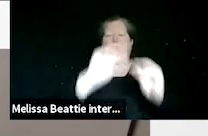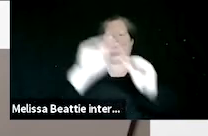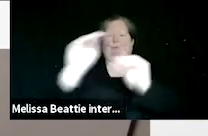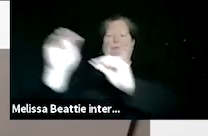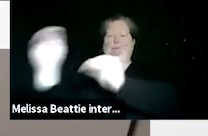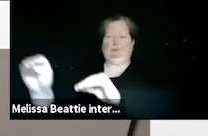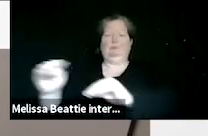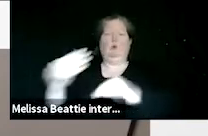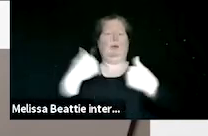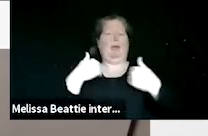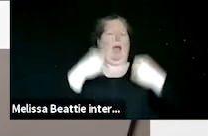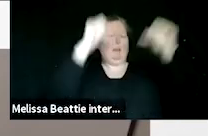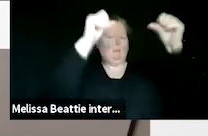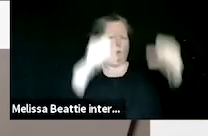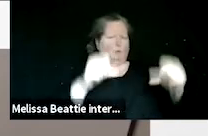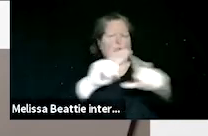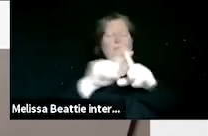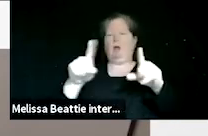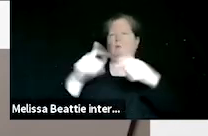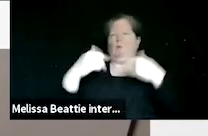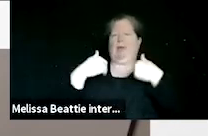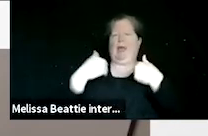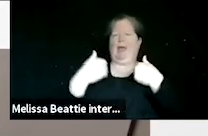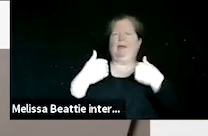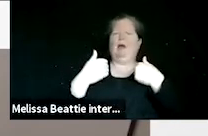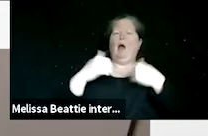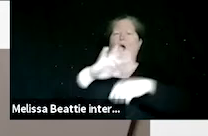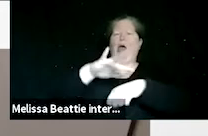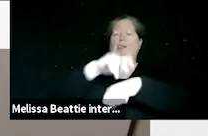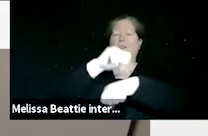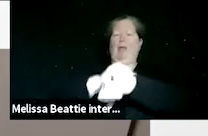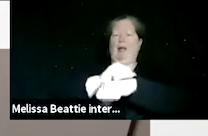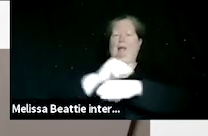Ben Woelk: Well, we had a lockbox two different types of locks on their different clues that they had to solve.